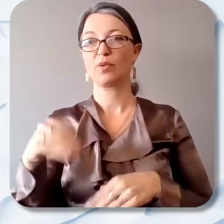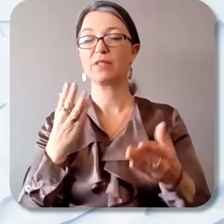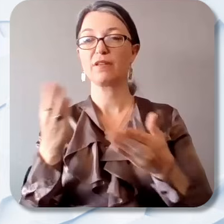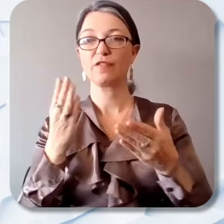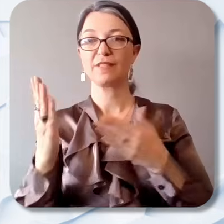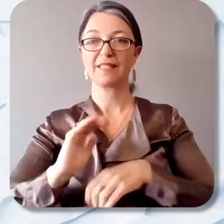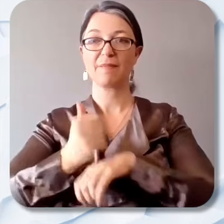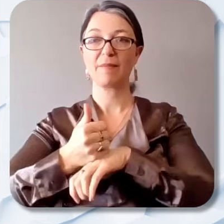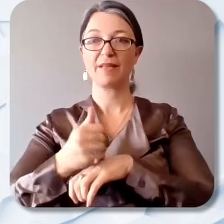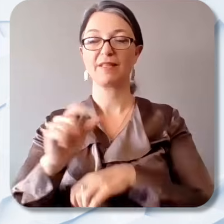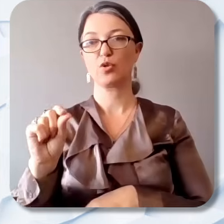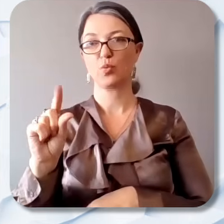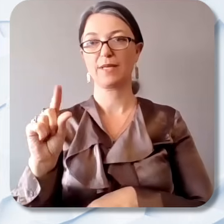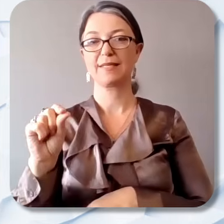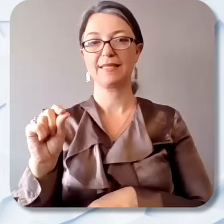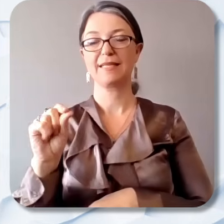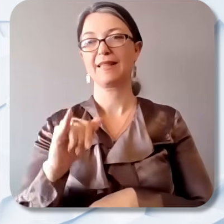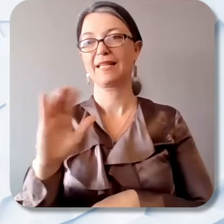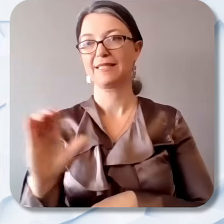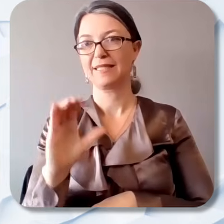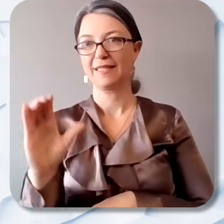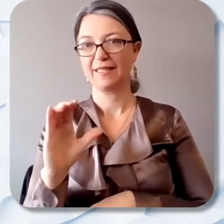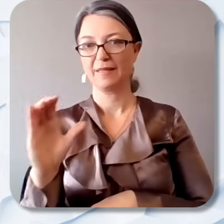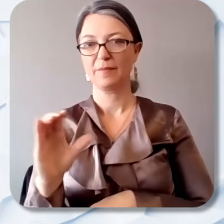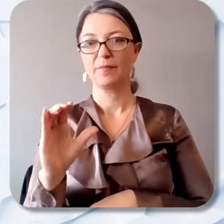would be 20, and then the percentage is associated with them.